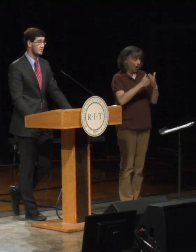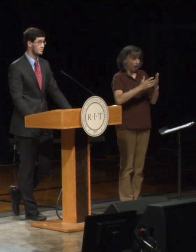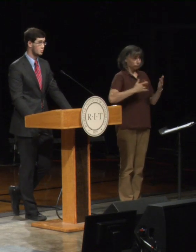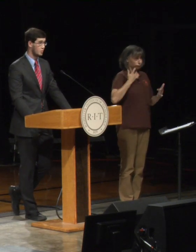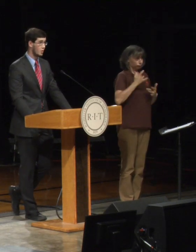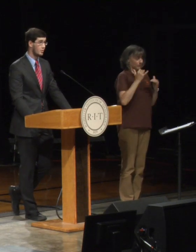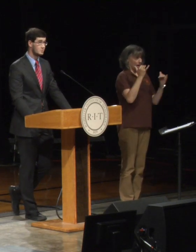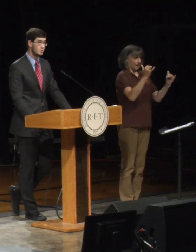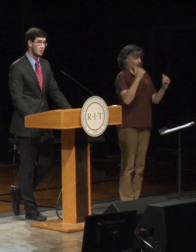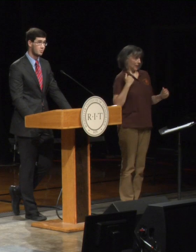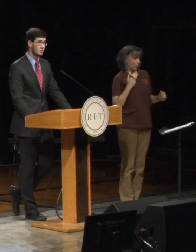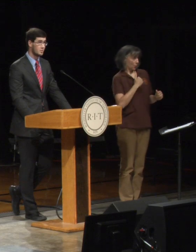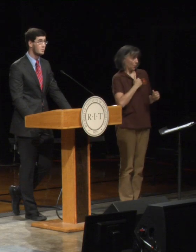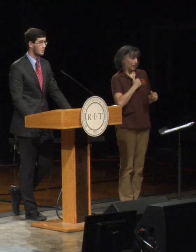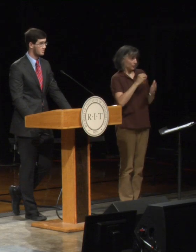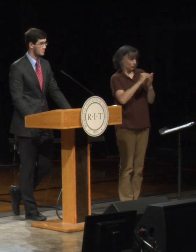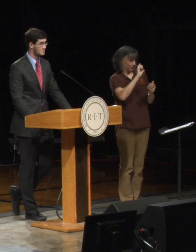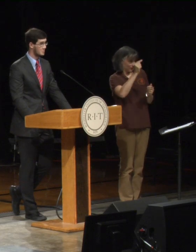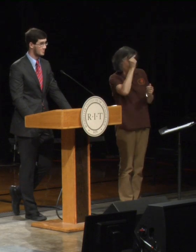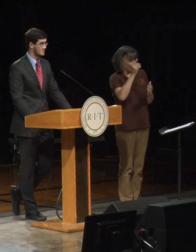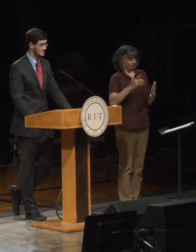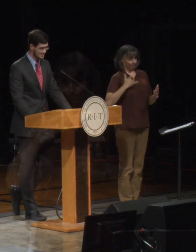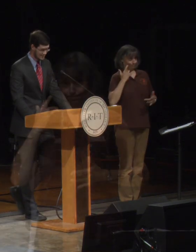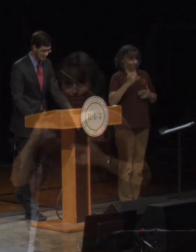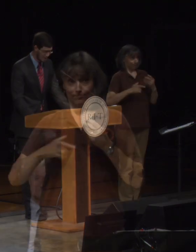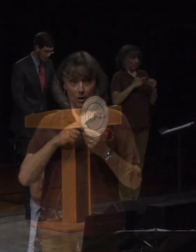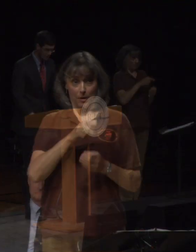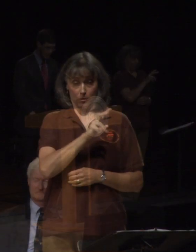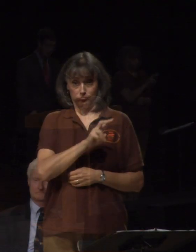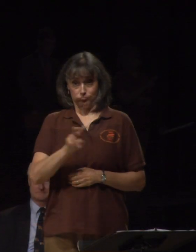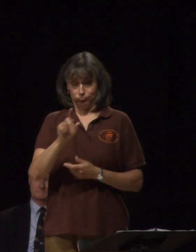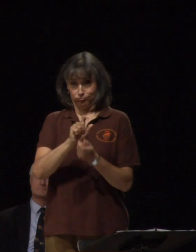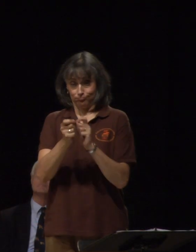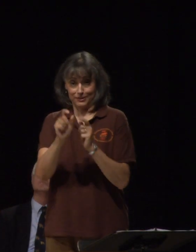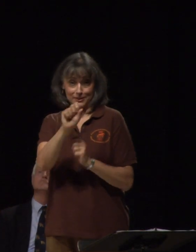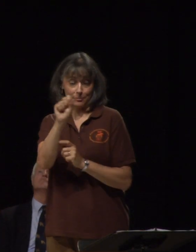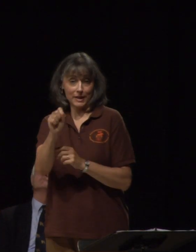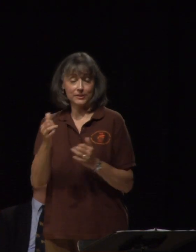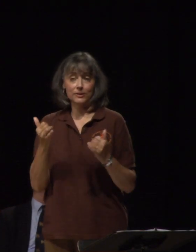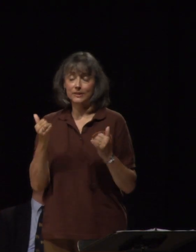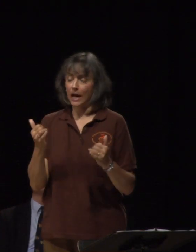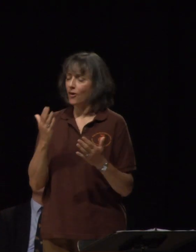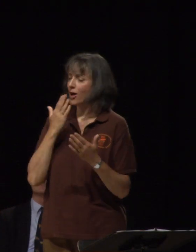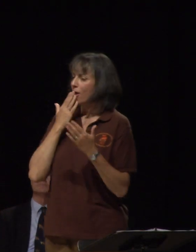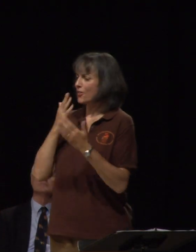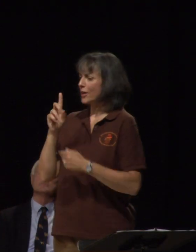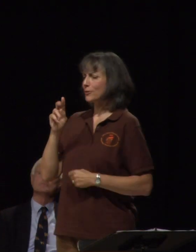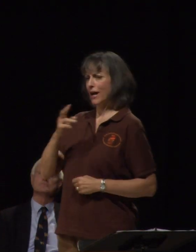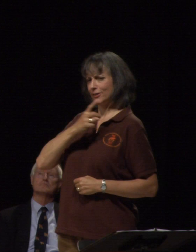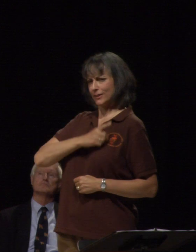AS WE ARE IN STUDENT GOVERNMENT ABOUT THE SEMESTER CONVERSION. I WOULD LIKE TO THANK DR. DESTLER FOR INVITING US HERE